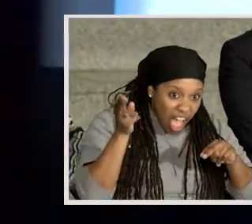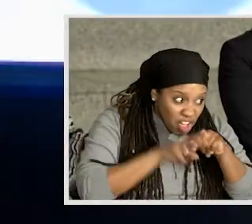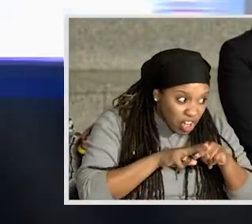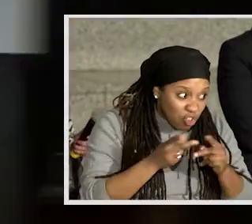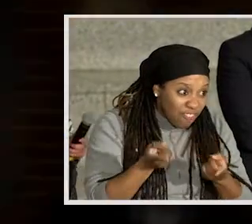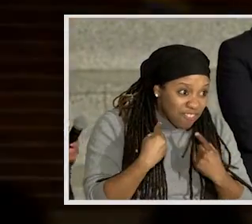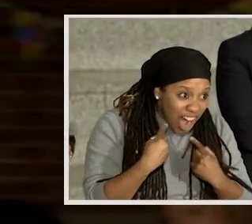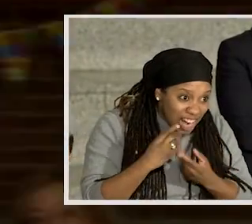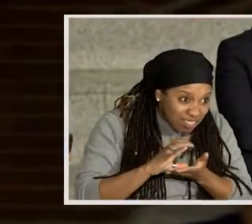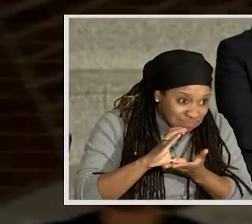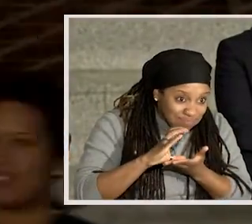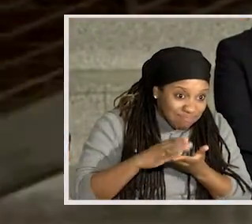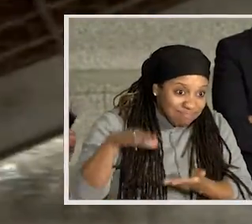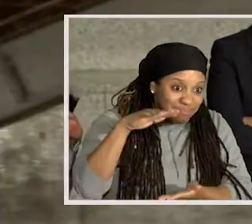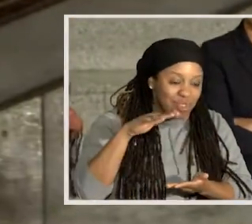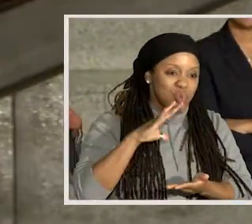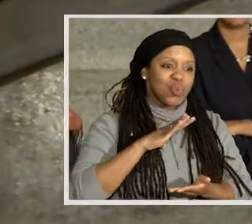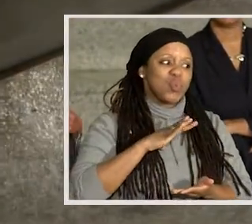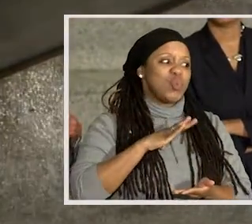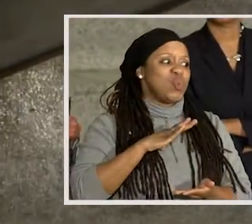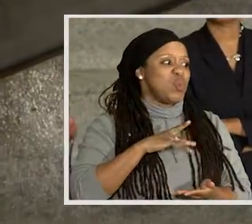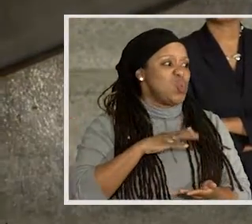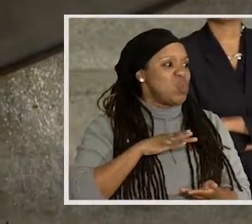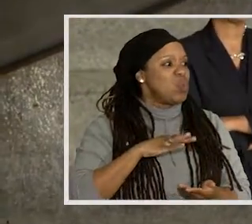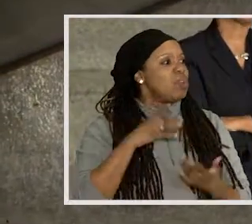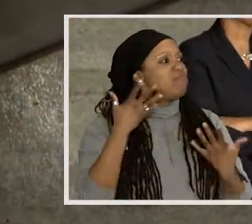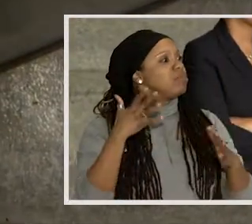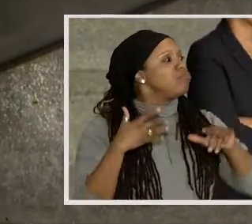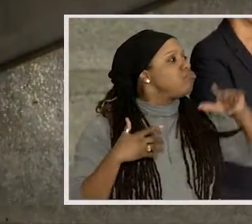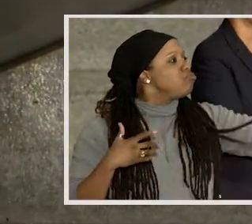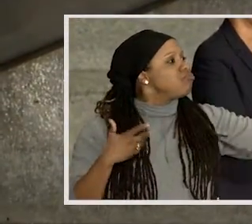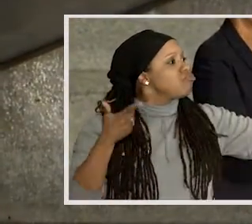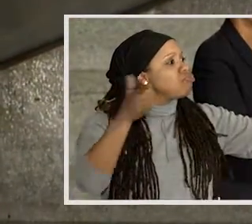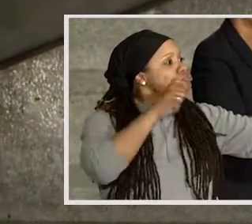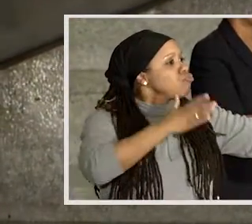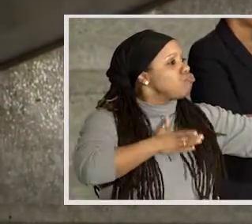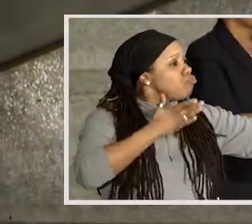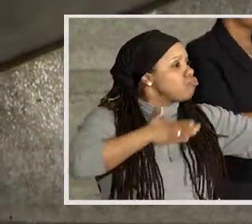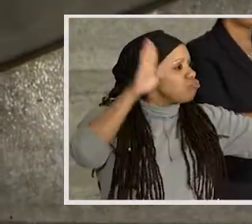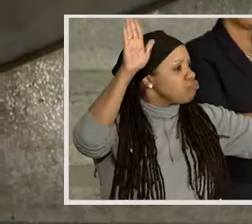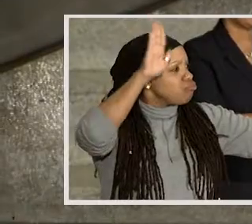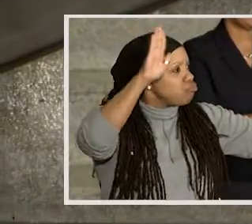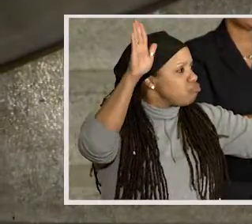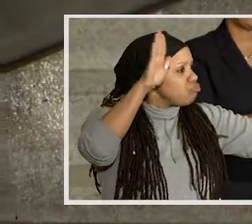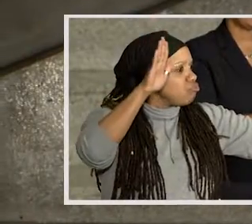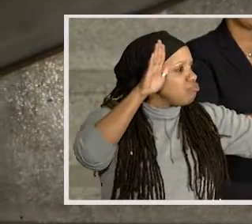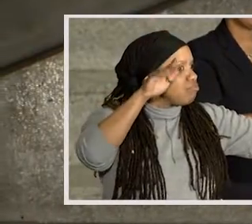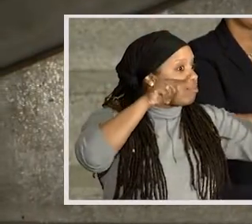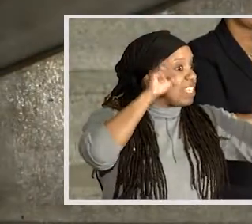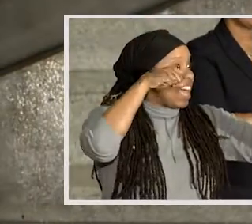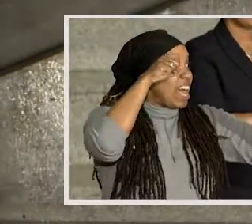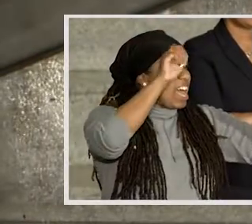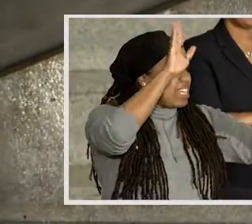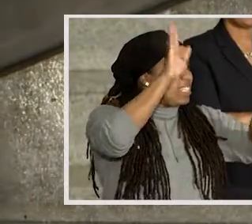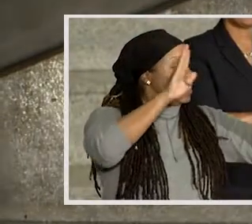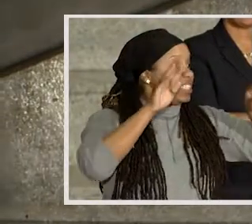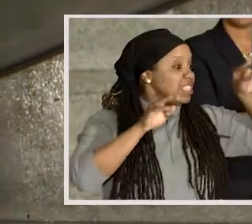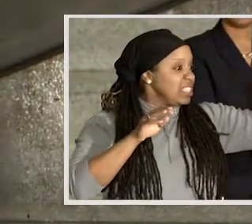DID ANY OTHER TABLES DO THAT? WOW. A COUPLE. WHICH TABLES RAISED REVENUE?